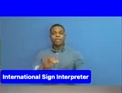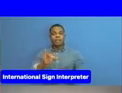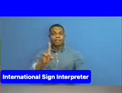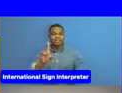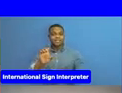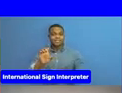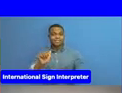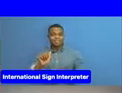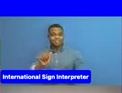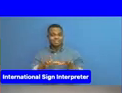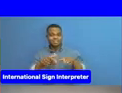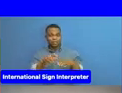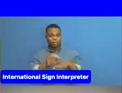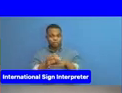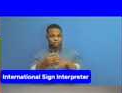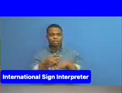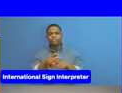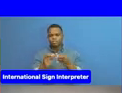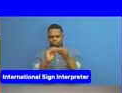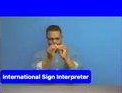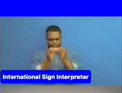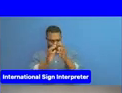as Joris will present the toolkit to us later.